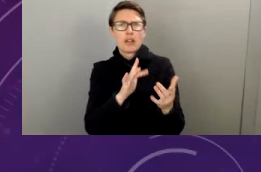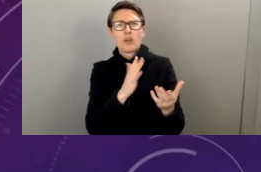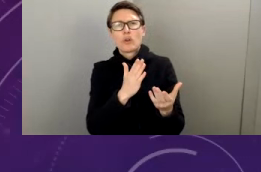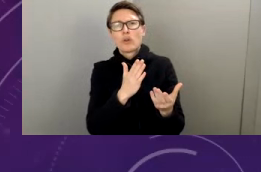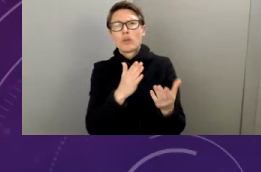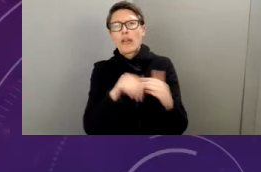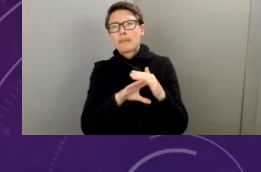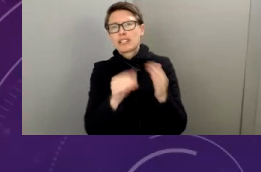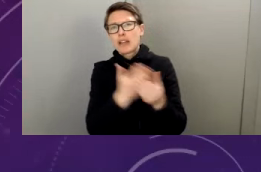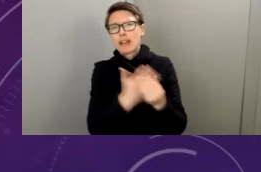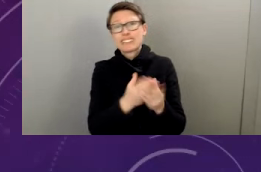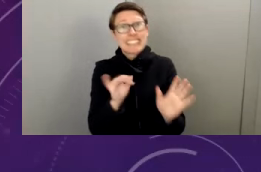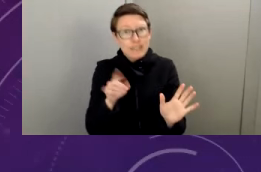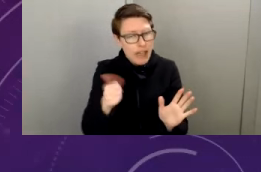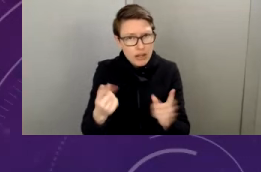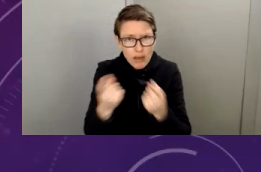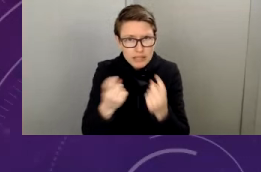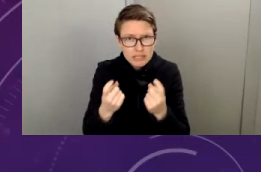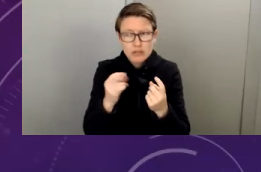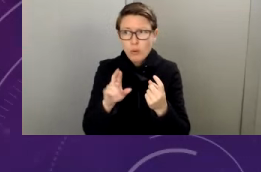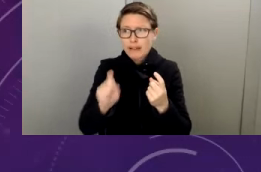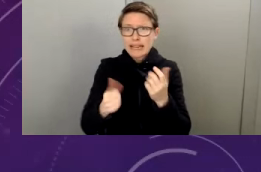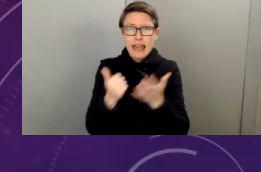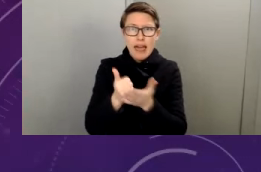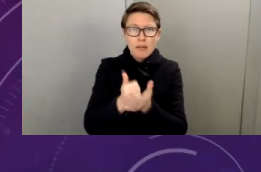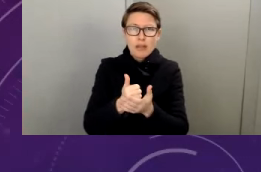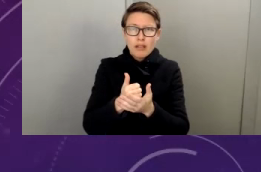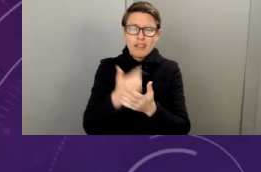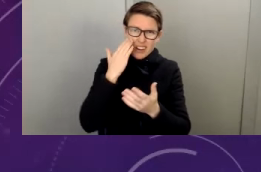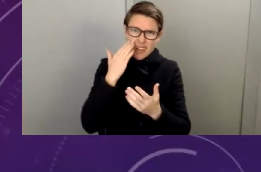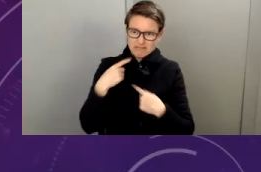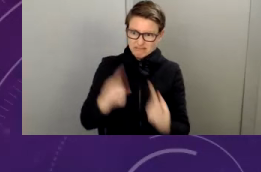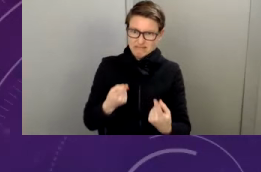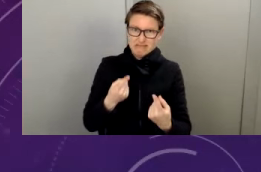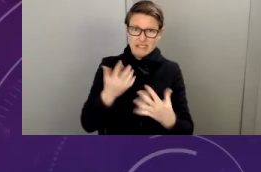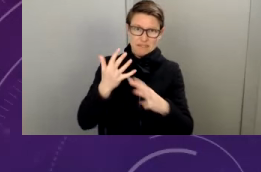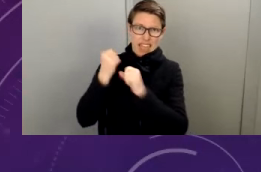I know this is pretty short and it can get kind of complicated. We're trying to avoid that.